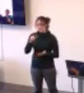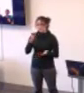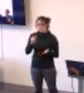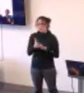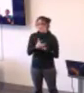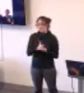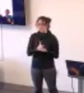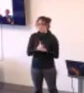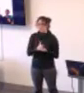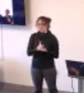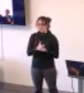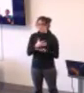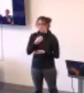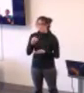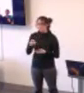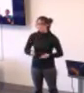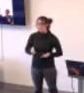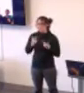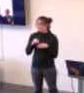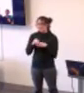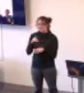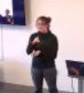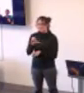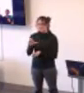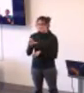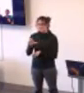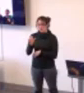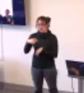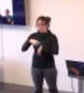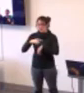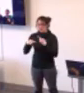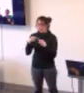And resided in the District of Columbia at the time of his arrest.